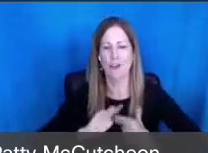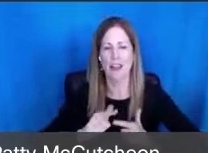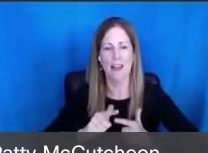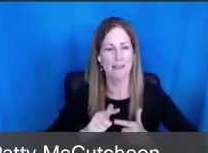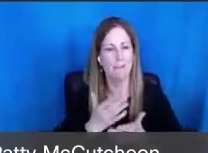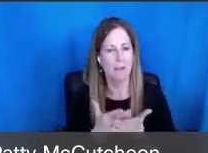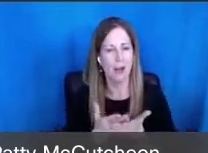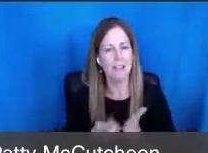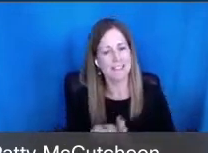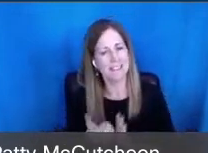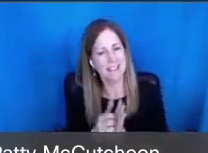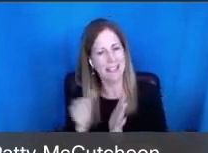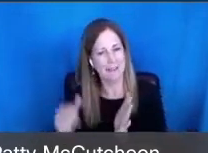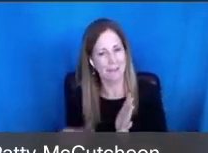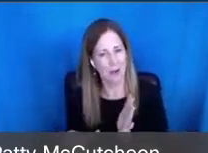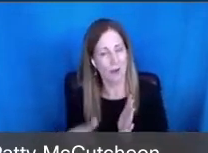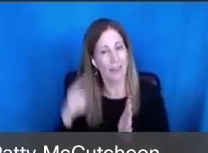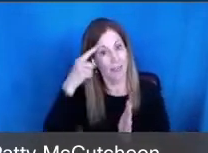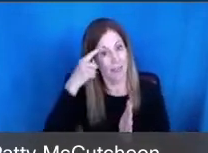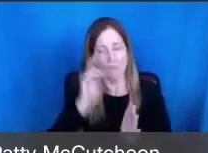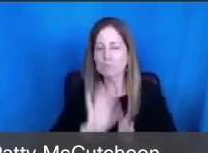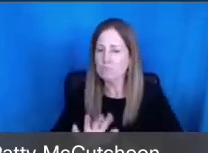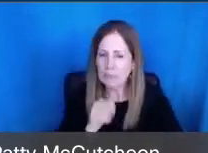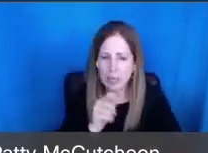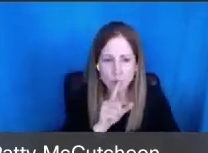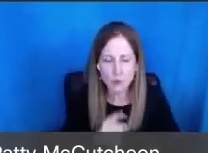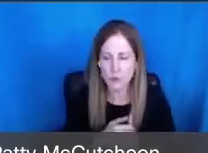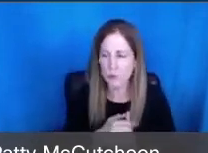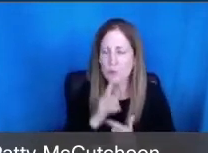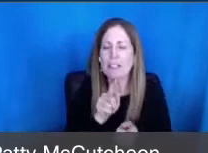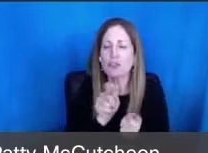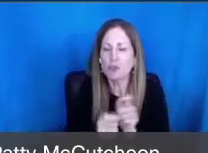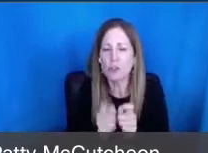and that's not true. We just need to tweak them so that we're being inclusive of all learners.